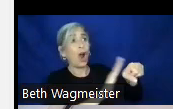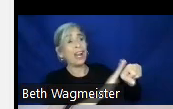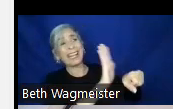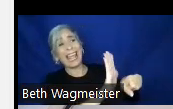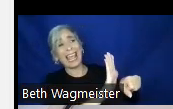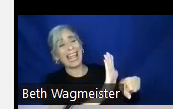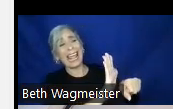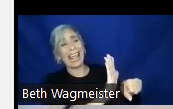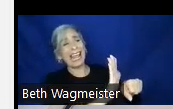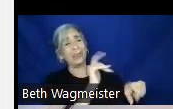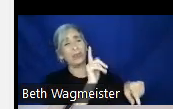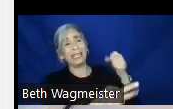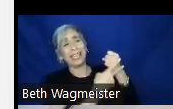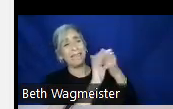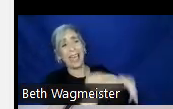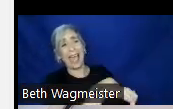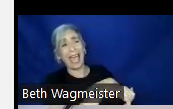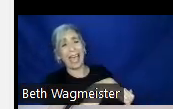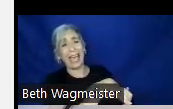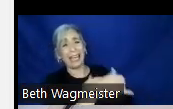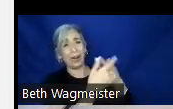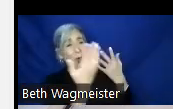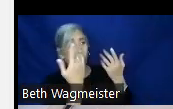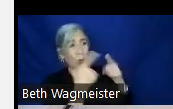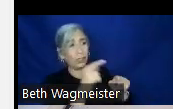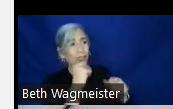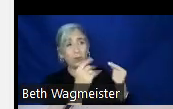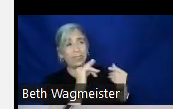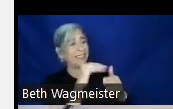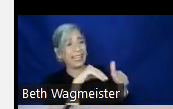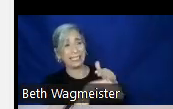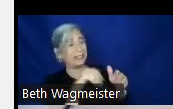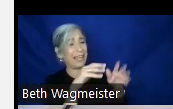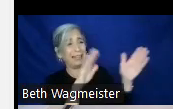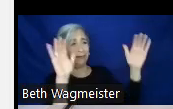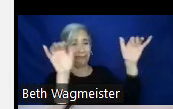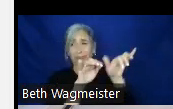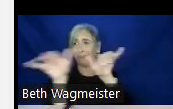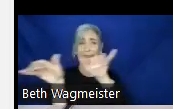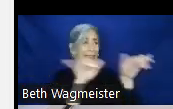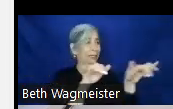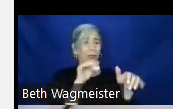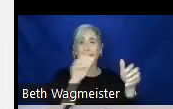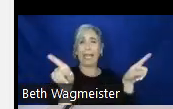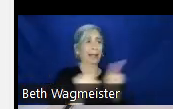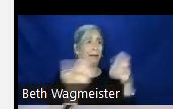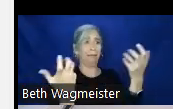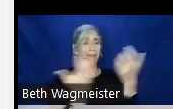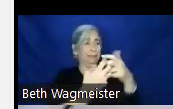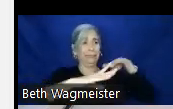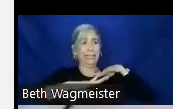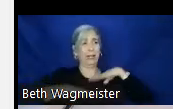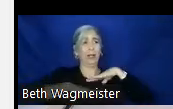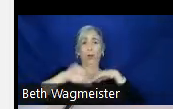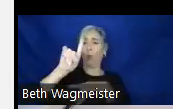you can't do this. It is not semantic, it won't meet 131, let's fix it right here, right now.